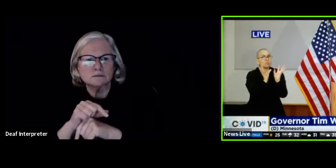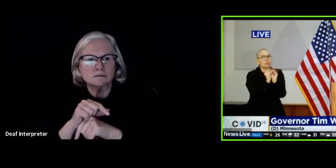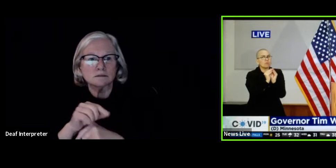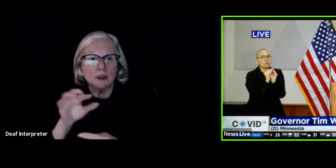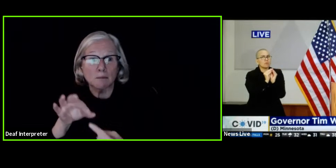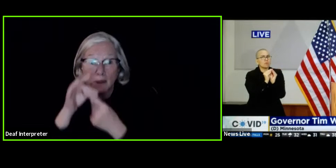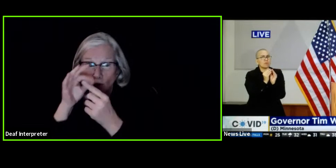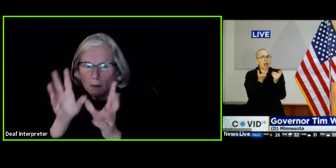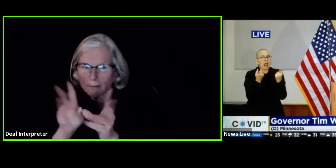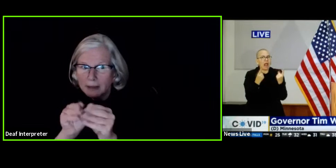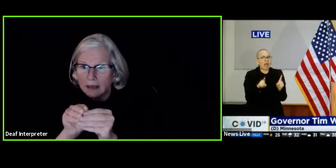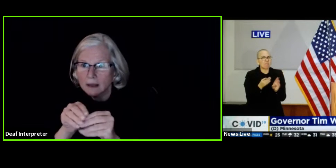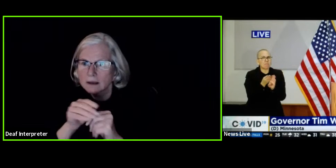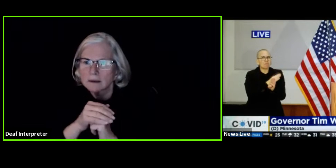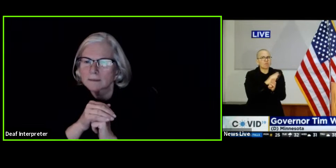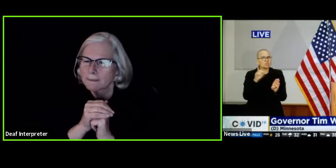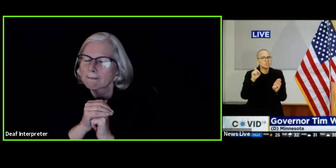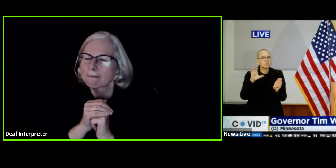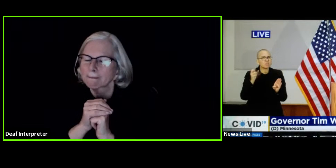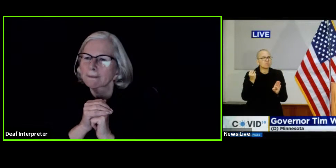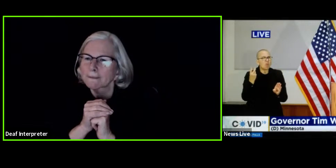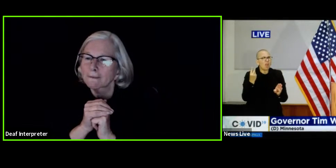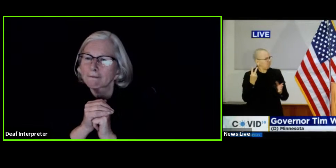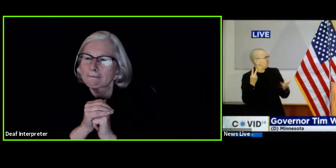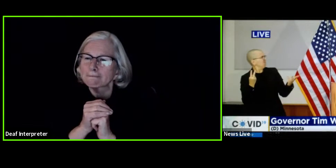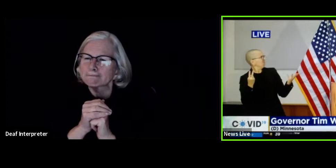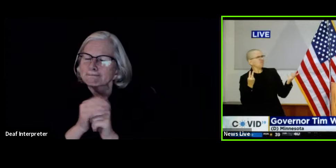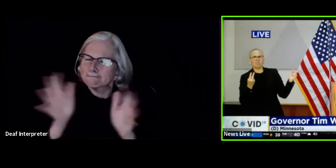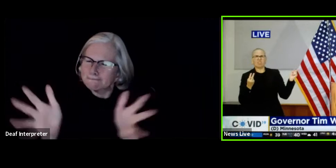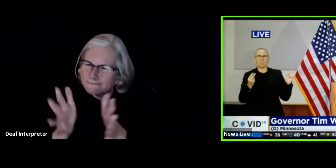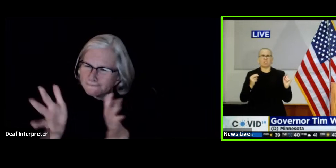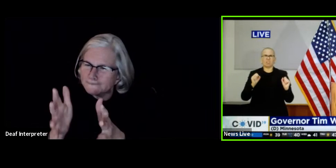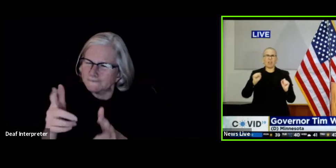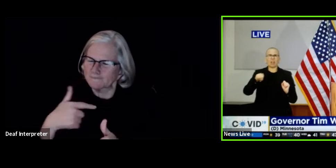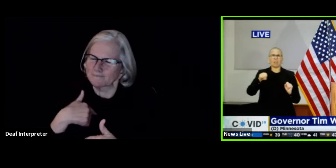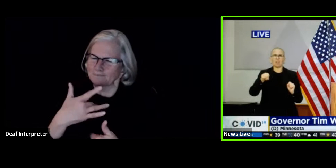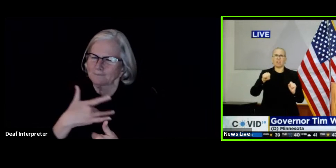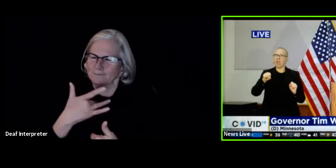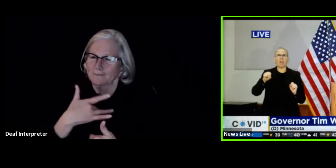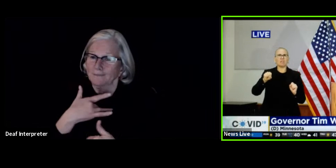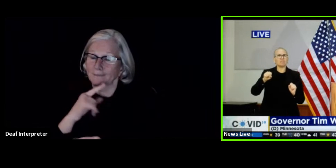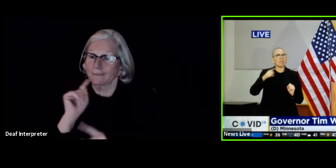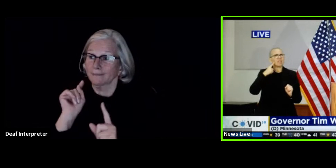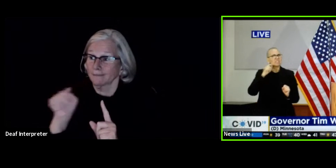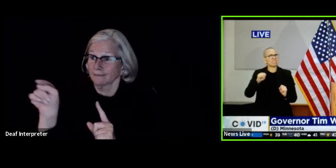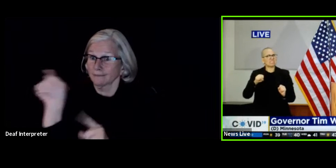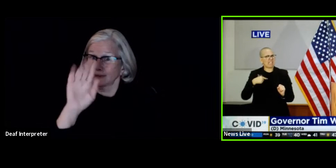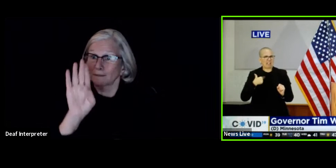I MEAN, I WOULD CERTAINLY ENCOURAGE -- I MEAN, I'M FEELING THE SENSE FROM THESE BUSINESSES AND FROM EMPLOYEES, AND A SENSE